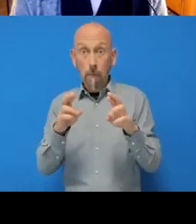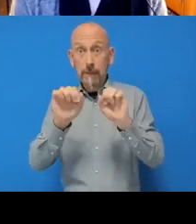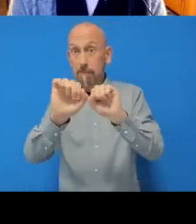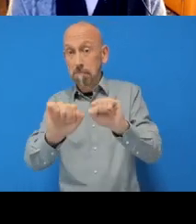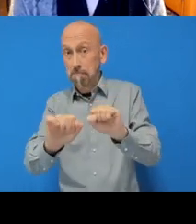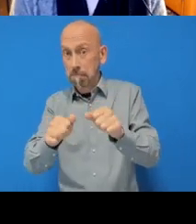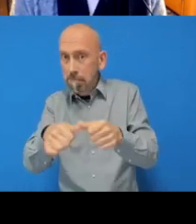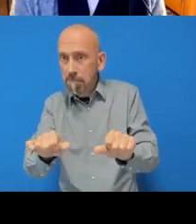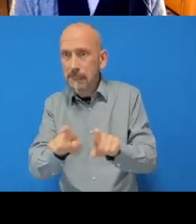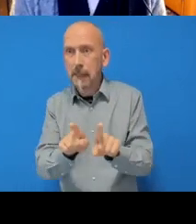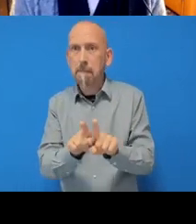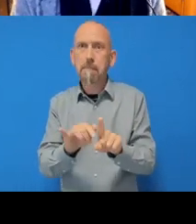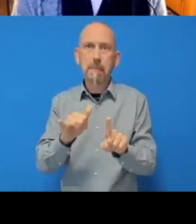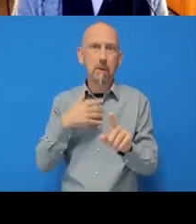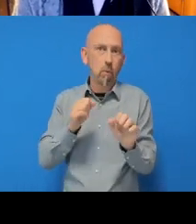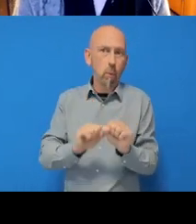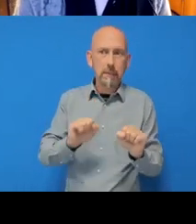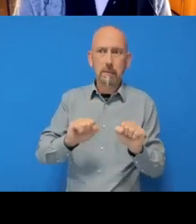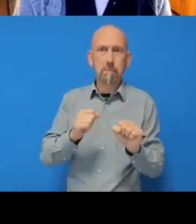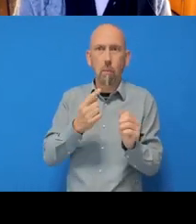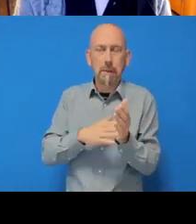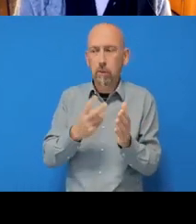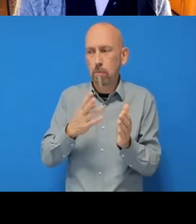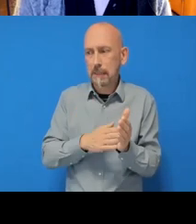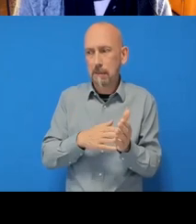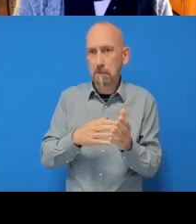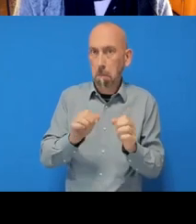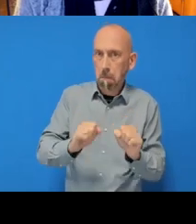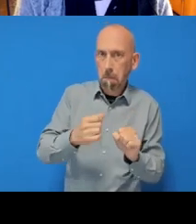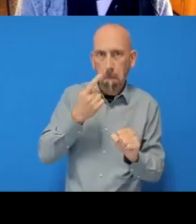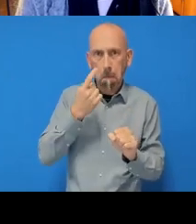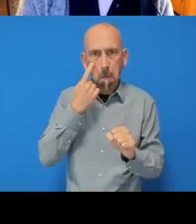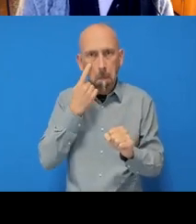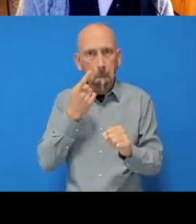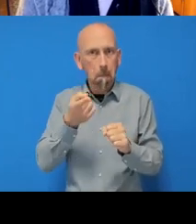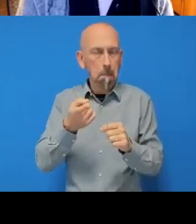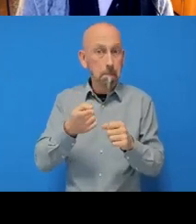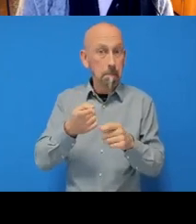give it a minute in case anyone has any questions because-